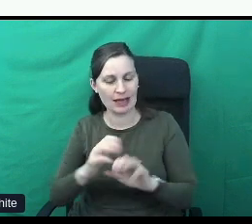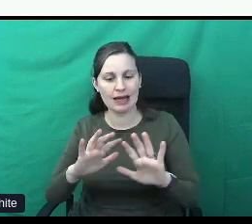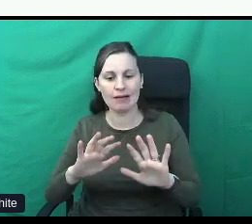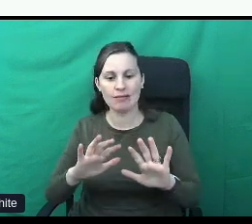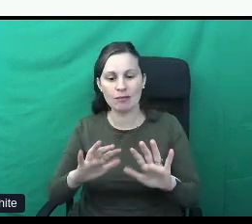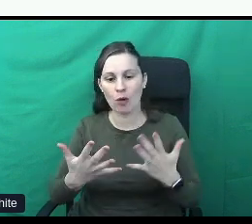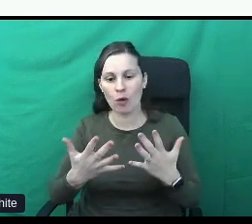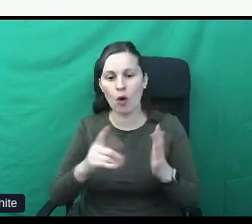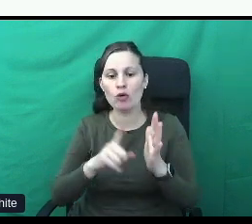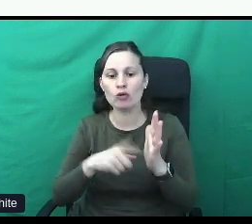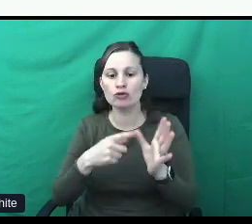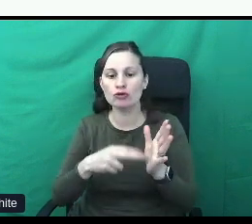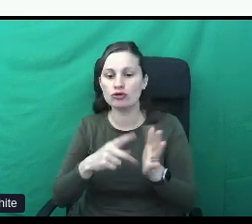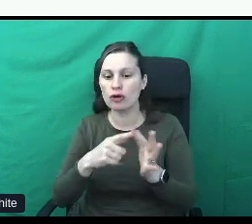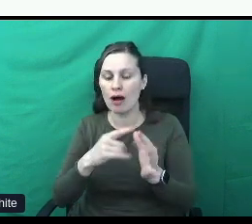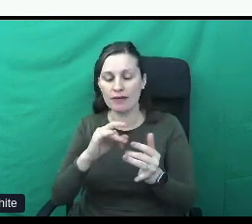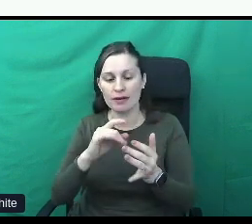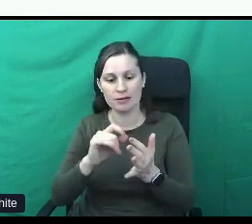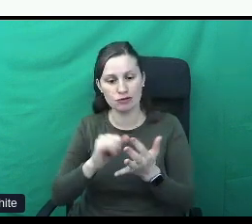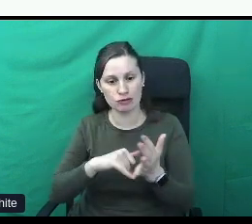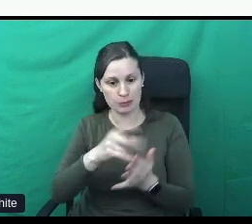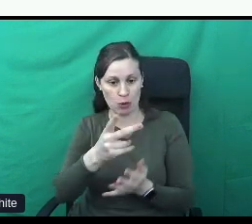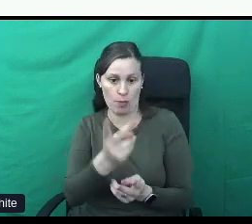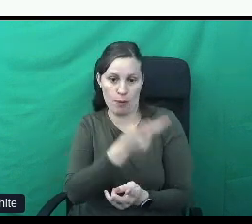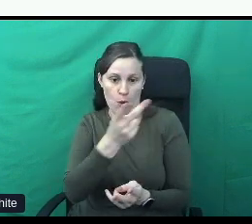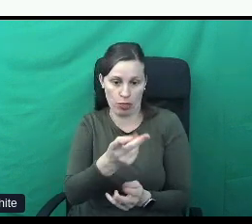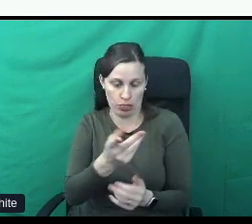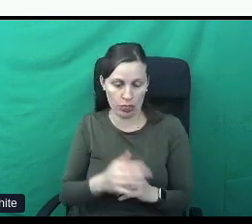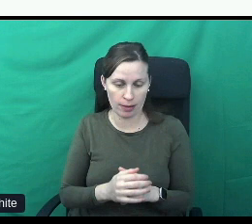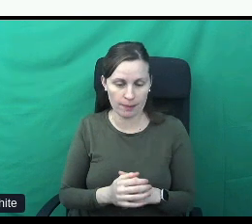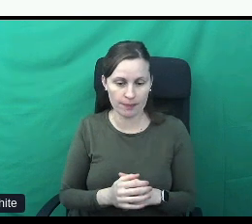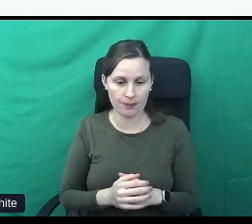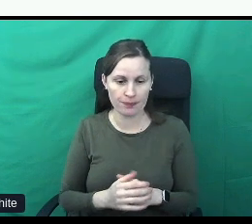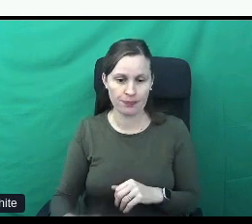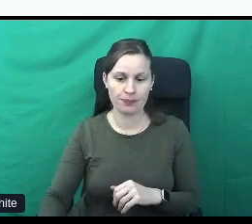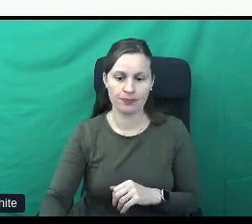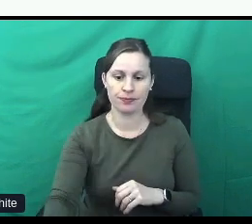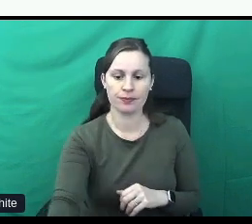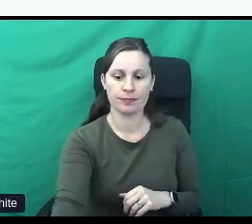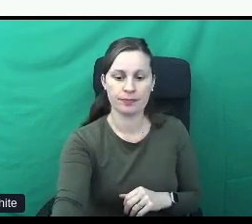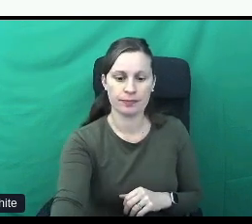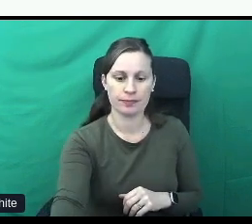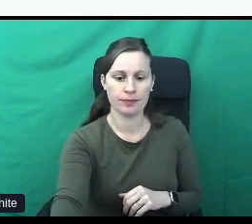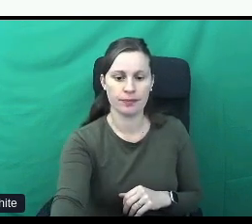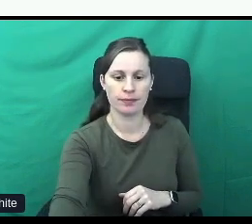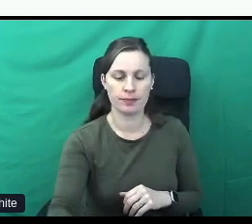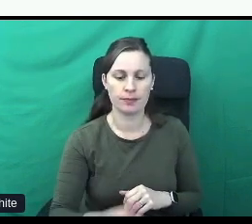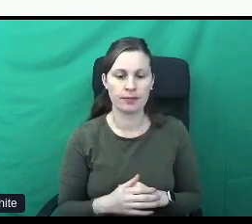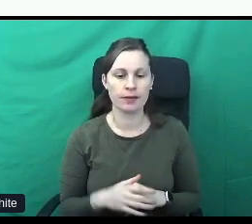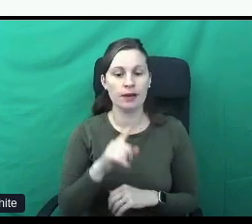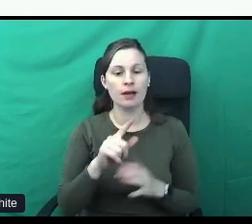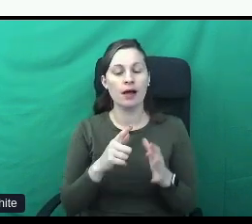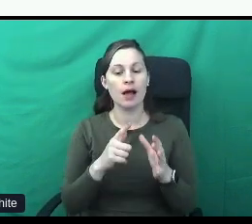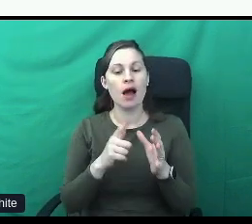or a mixture of the two as we often see now. And often your ARIA relies up on JavaScript as well.